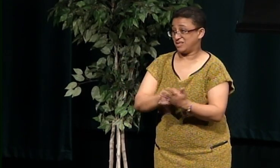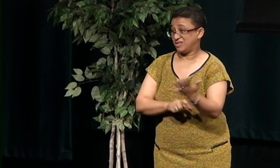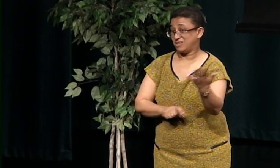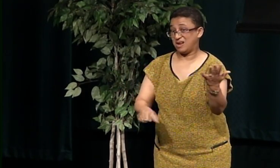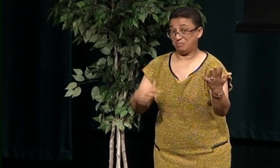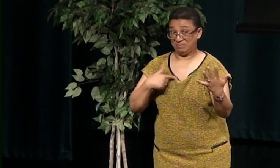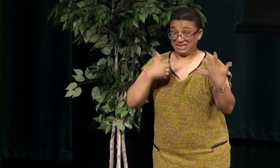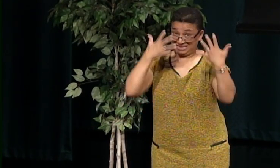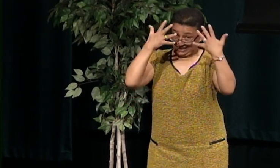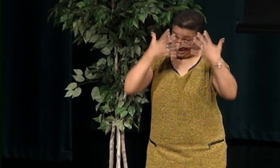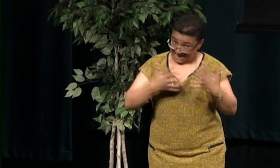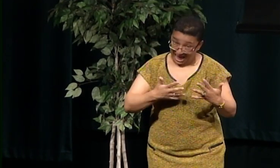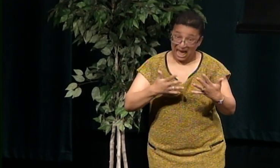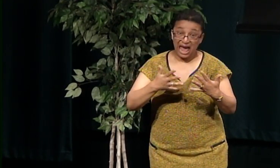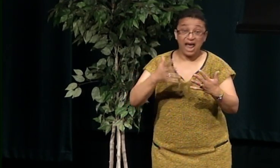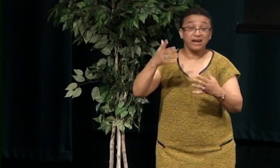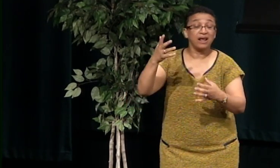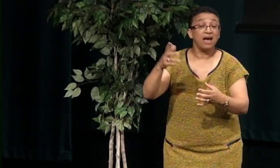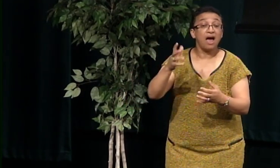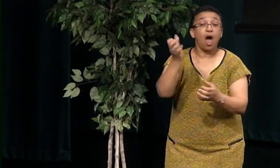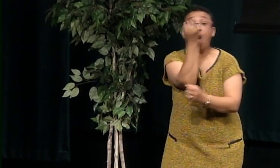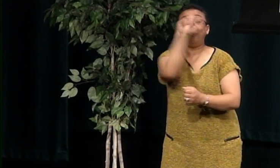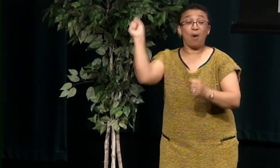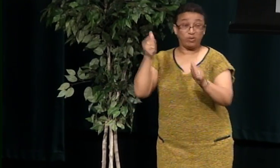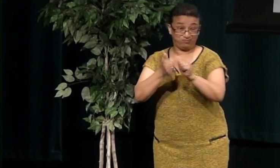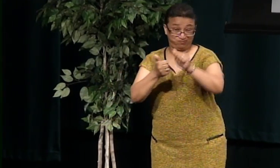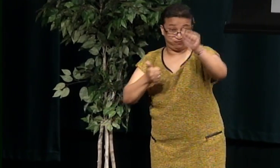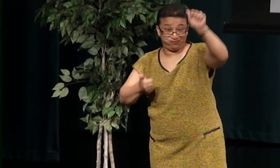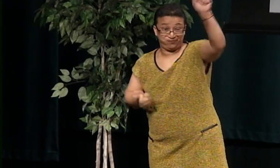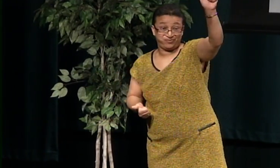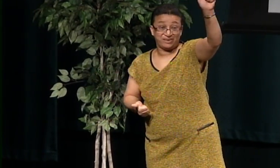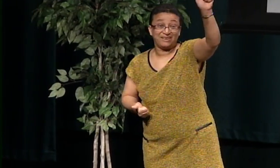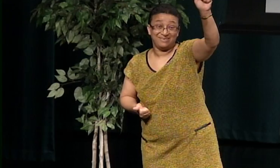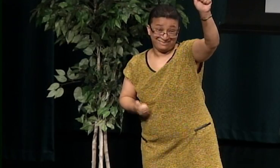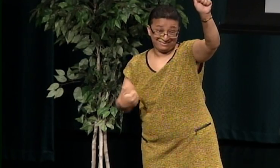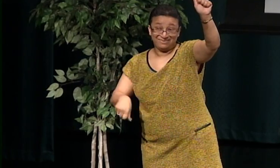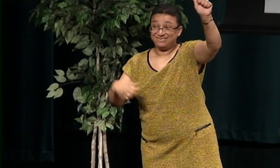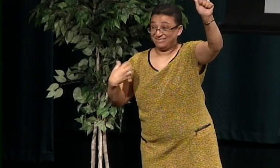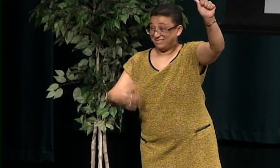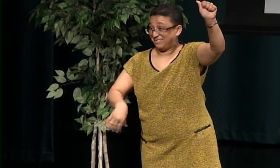Please ratify all of your conventions.